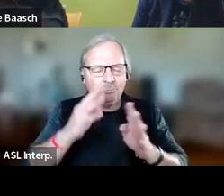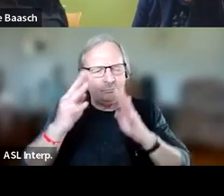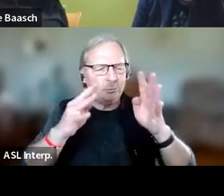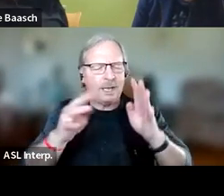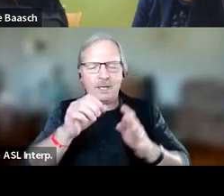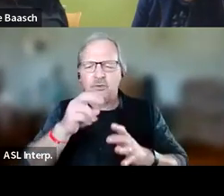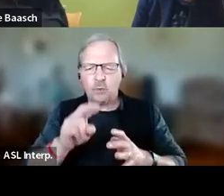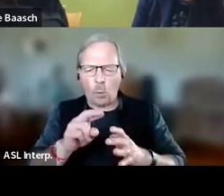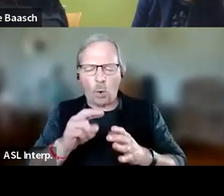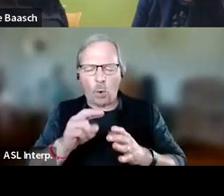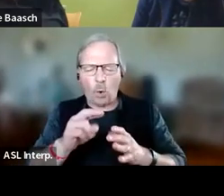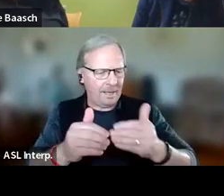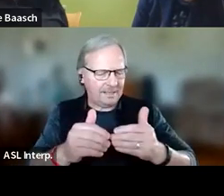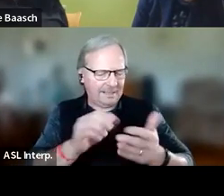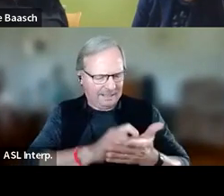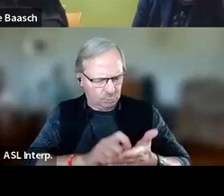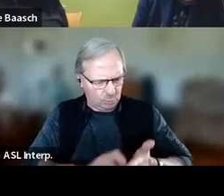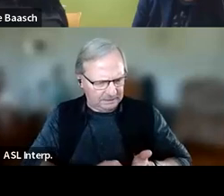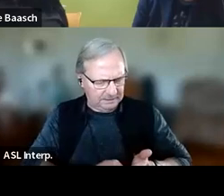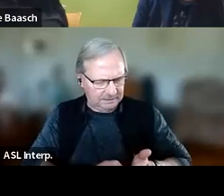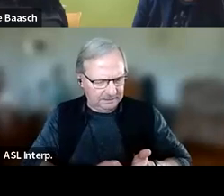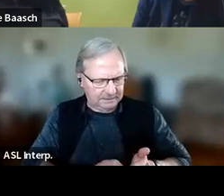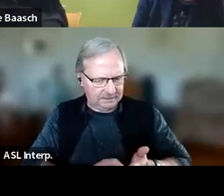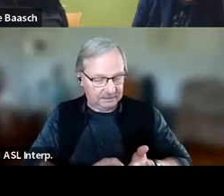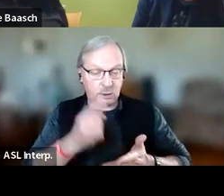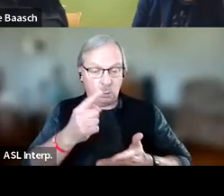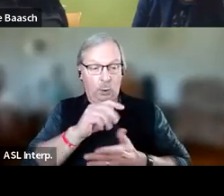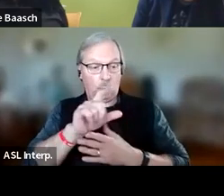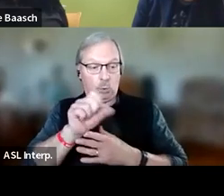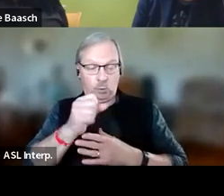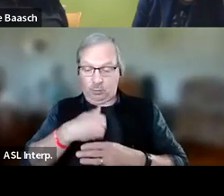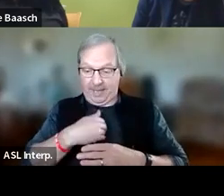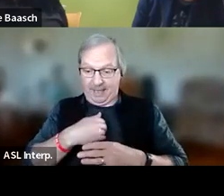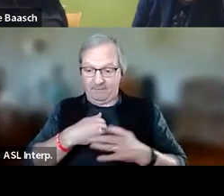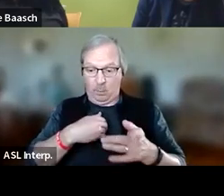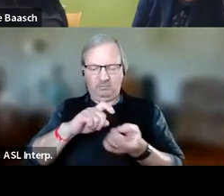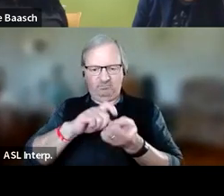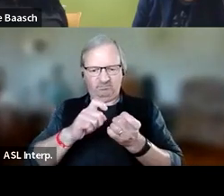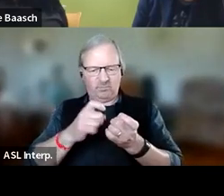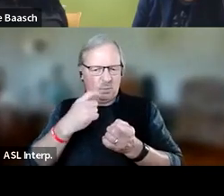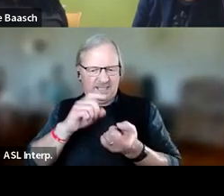not all are written, but again, one of the tools we have and we revamped our standard SOAR process,